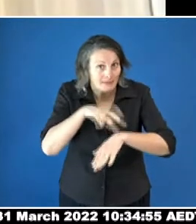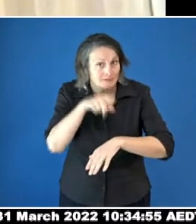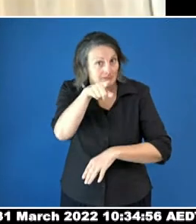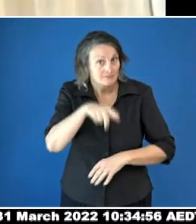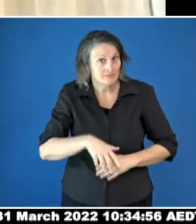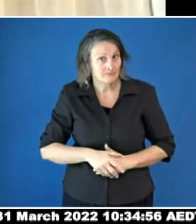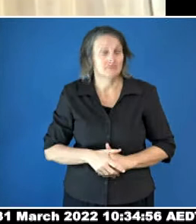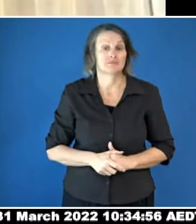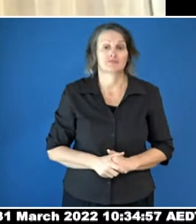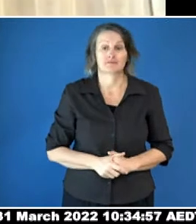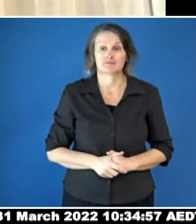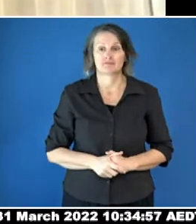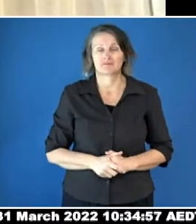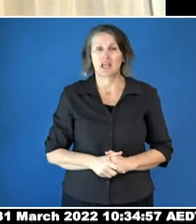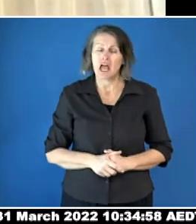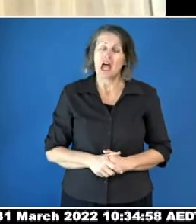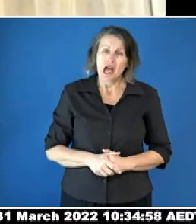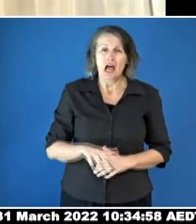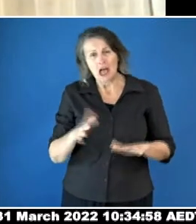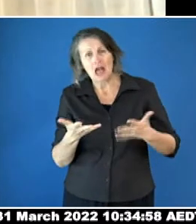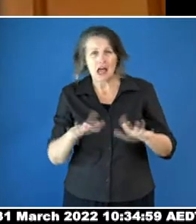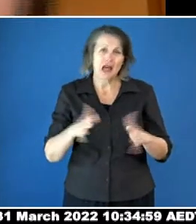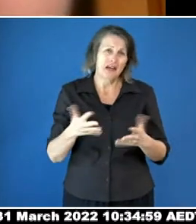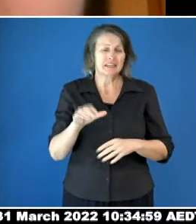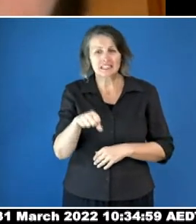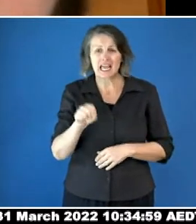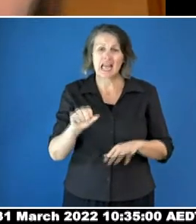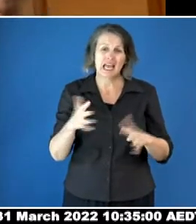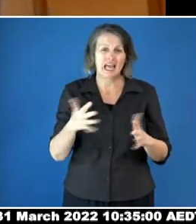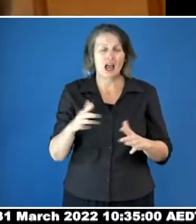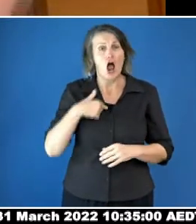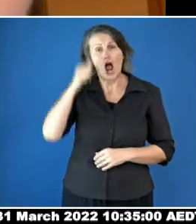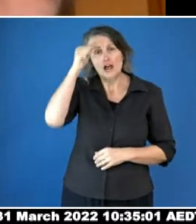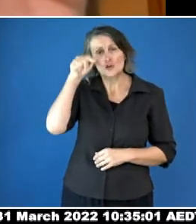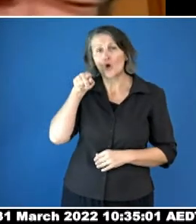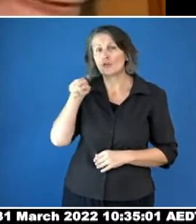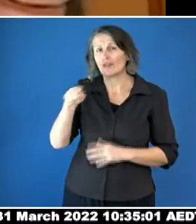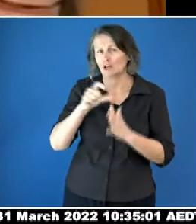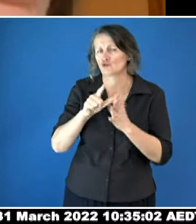In a way. I know they do the right thing now.